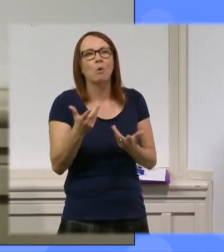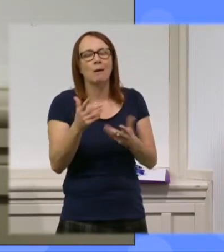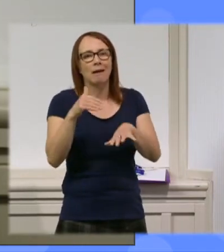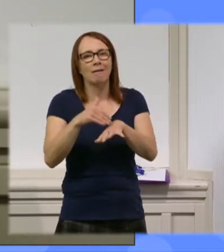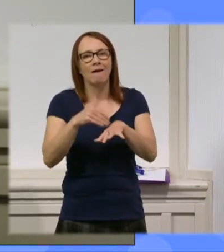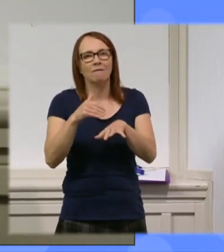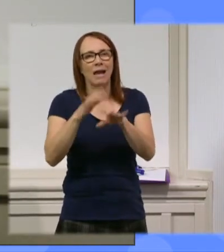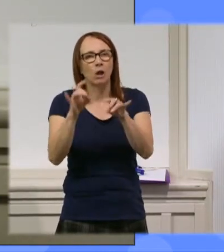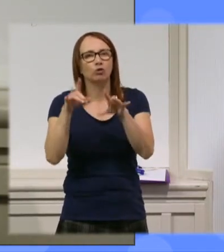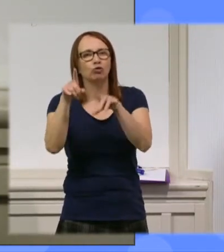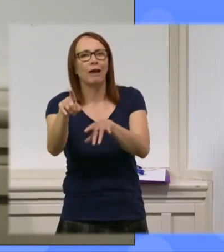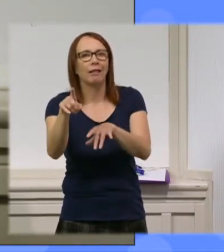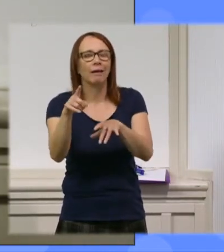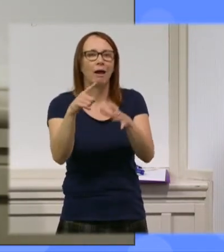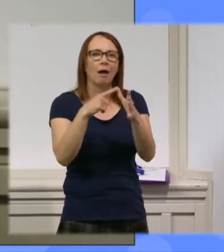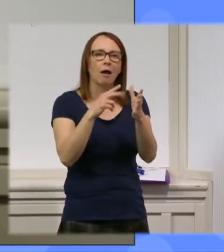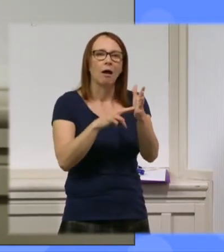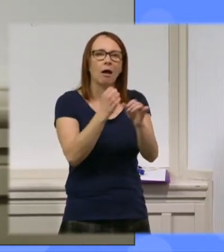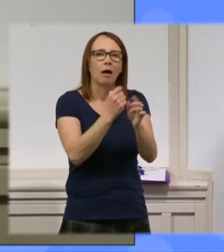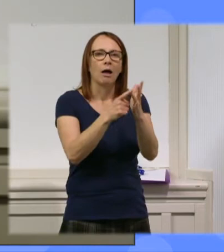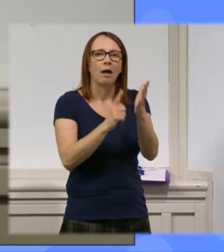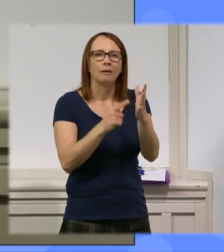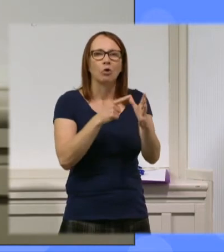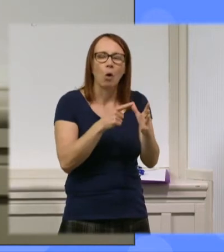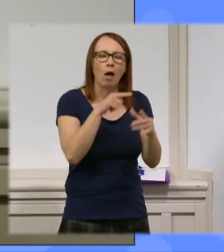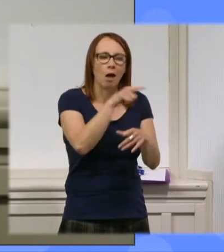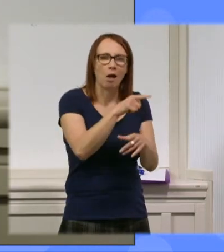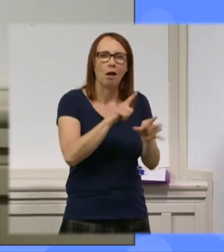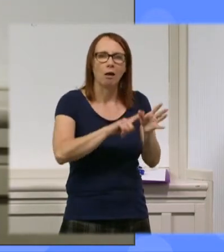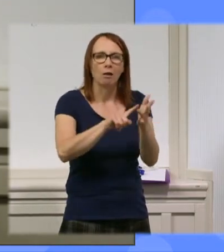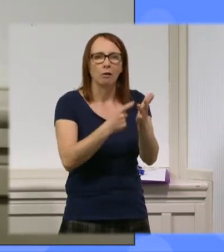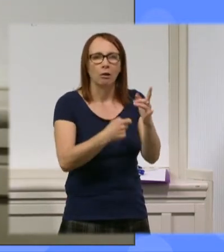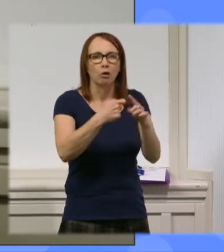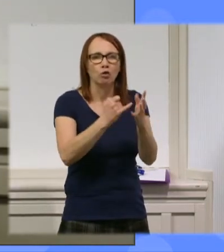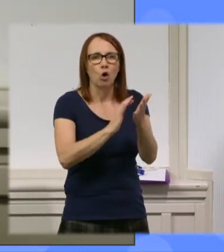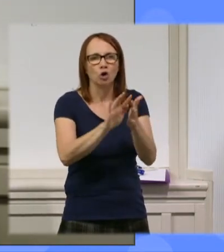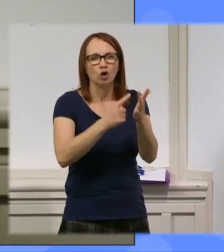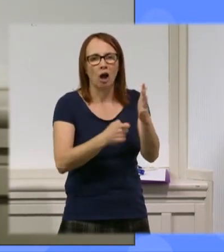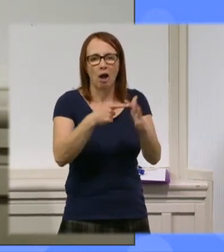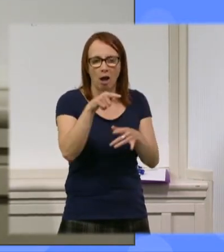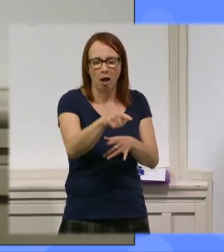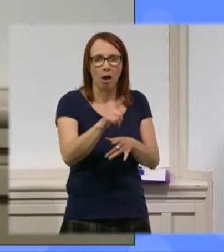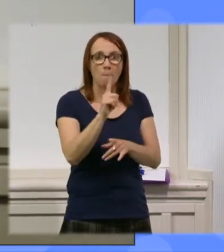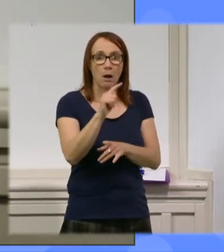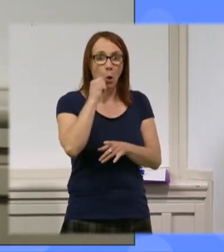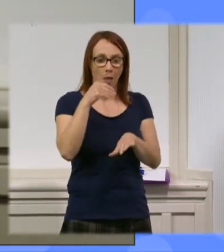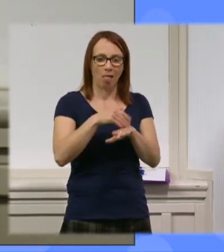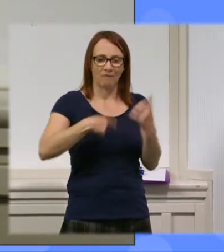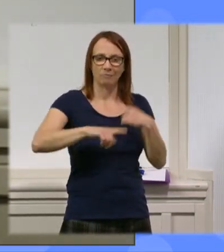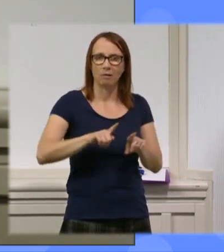York sure it's affecting people in Angola but it will start affecting us here more and more so I want to keep that at the top of the list and there